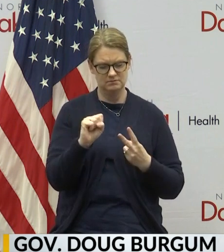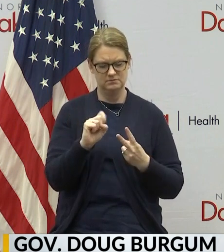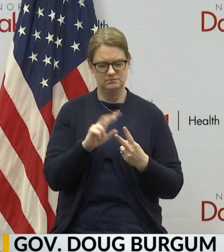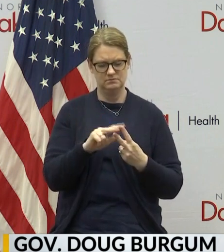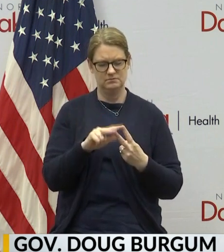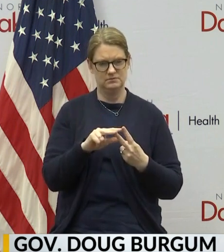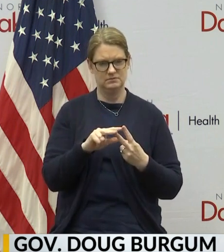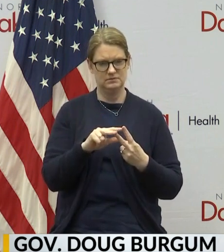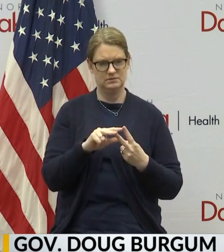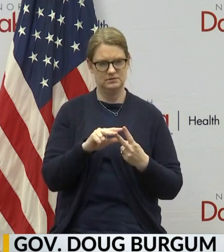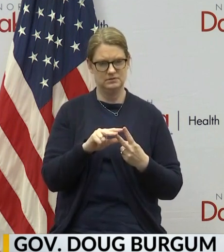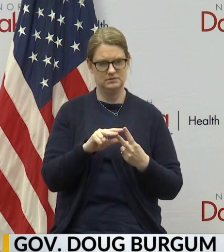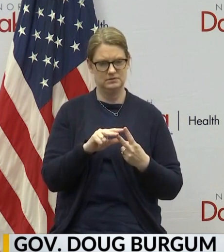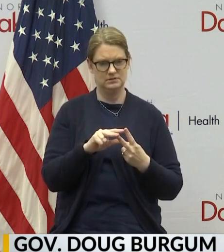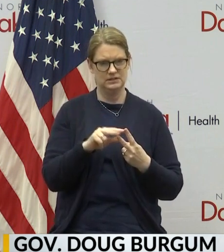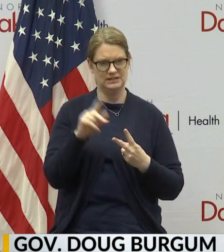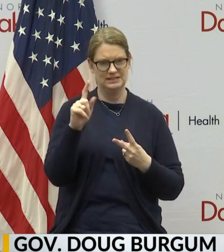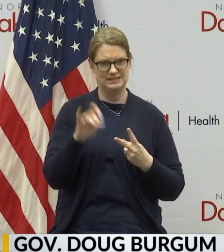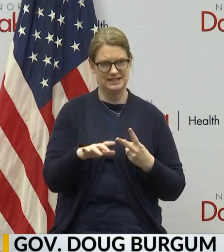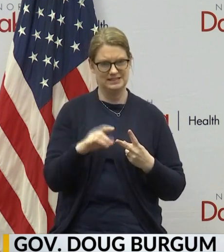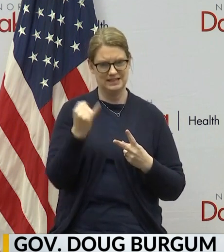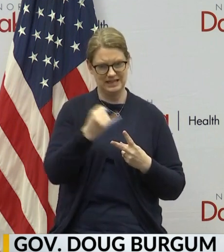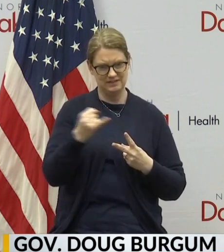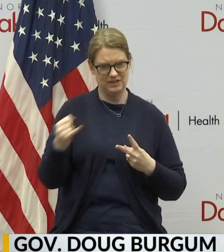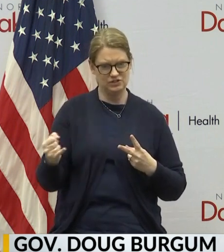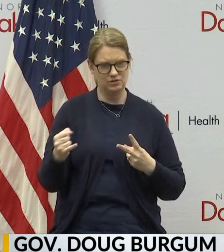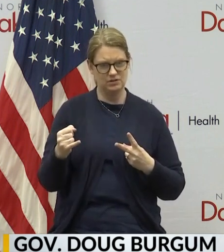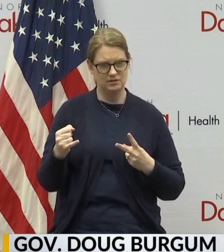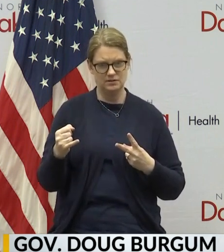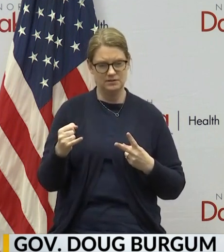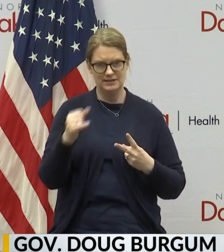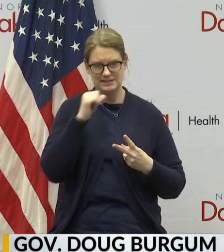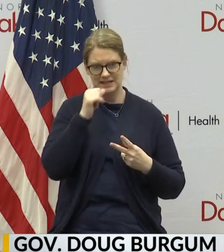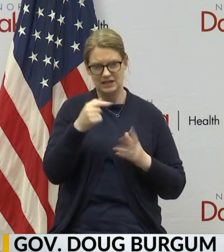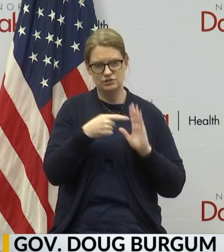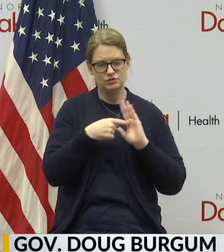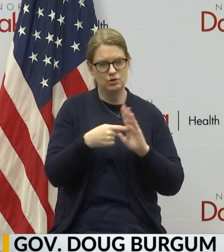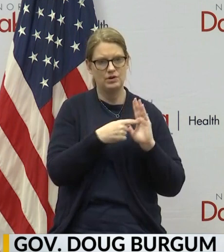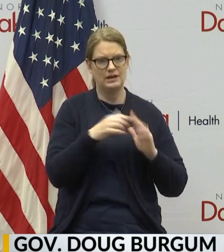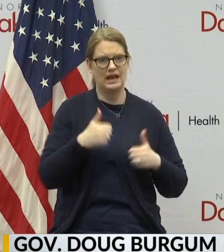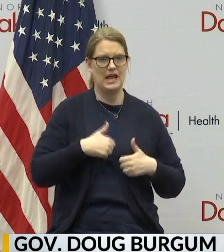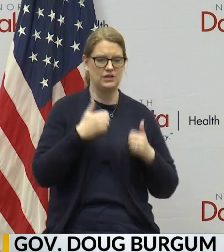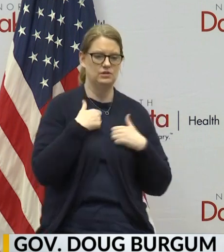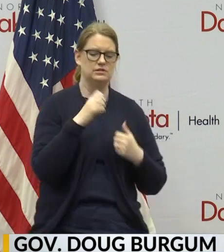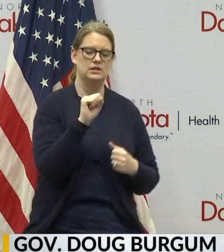THESE TESTS ARE COMING FROM, WE NOW ONLY HAVE TWO COUNTIES WHERE THERE HAVE BEEN TEST TAKEN WHERE